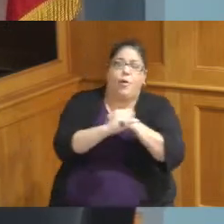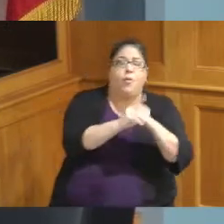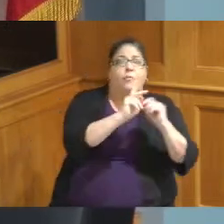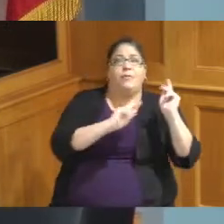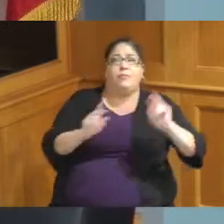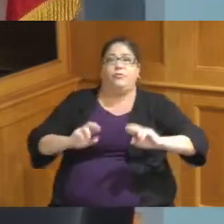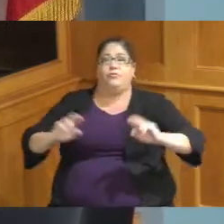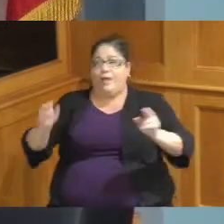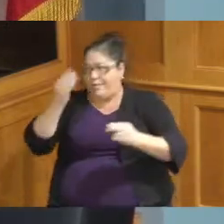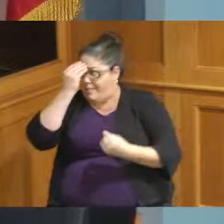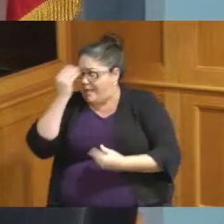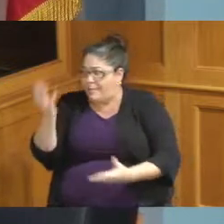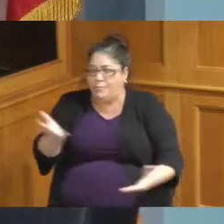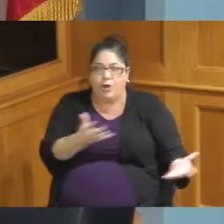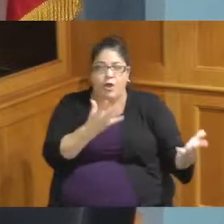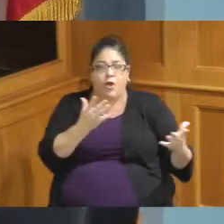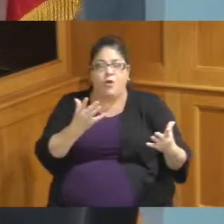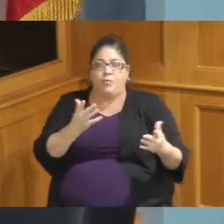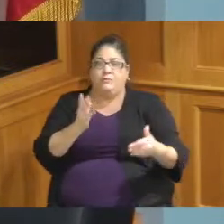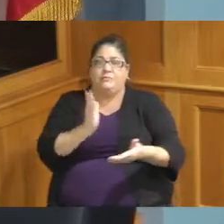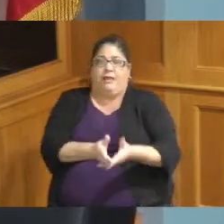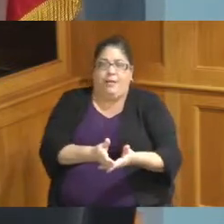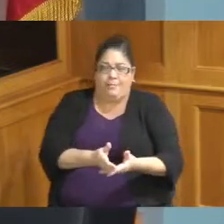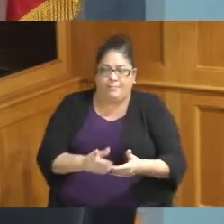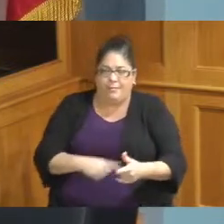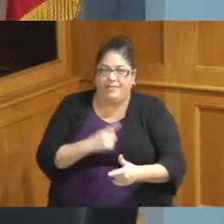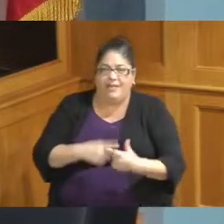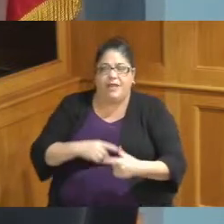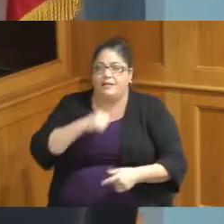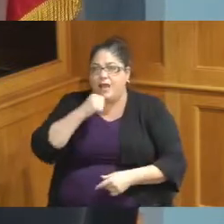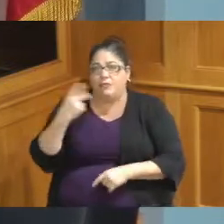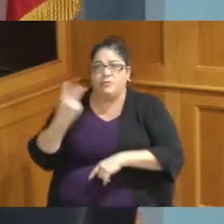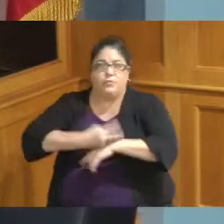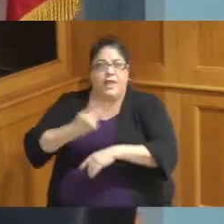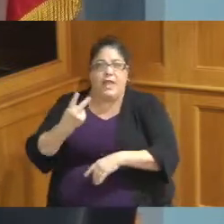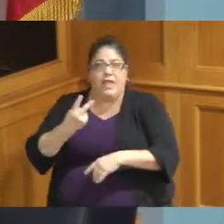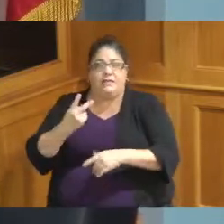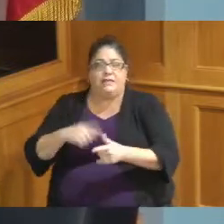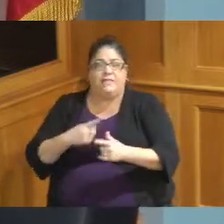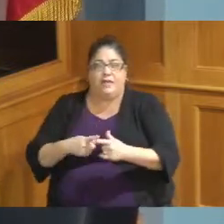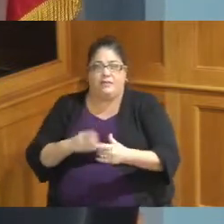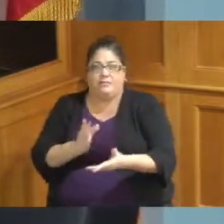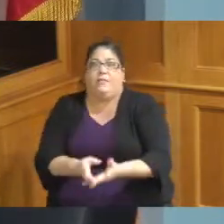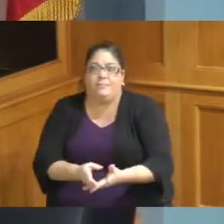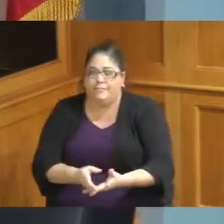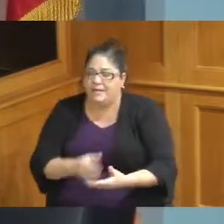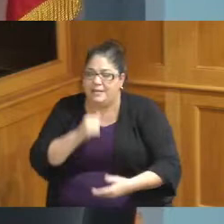go not just two days so I didn't that's my point I didn't have the information now maybe we might